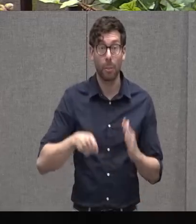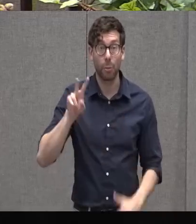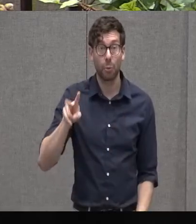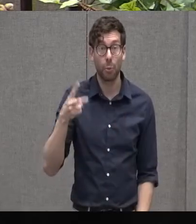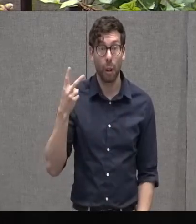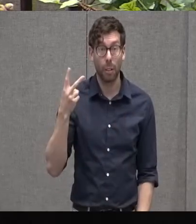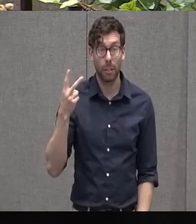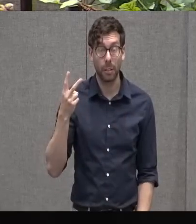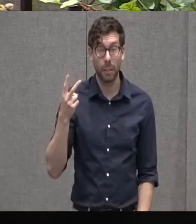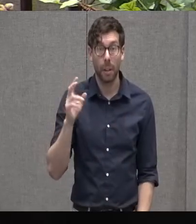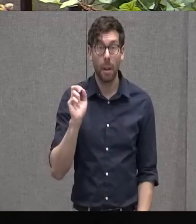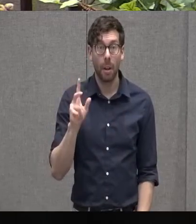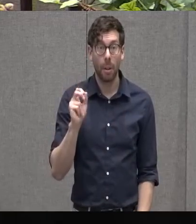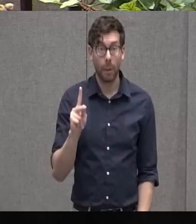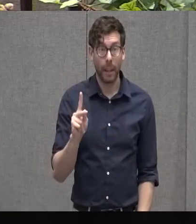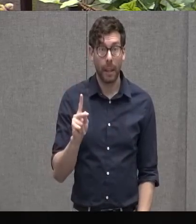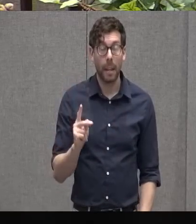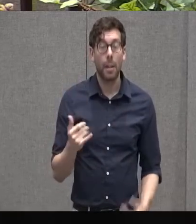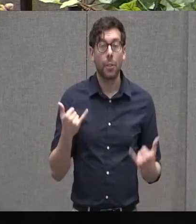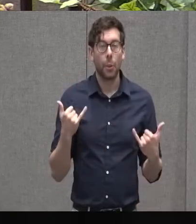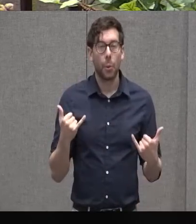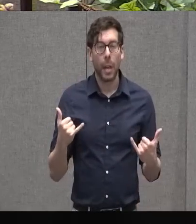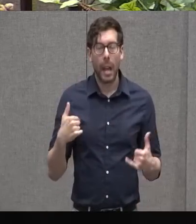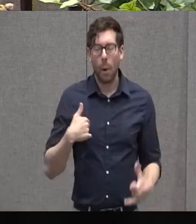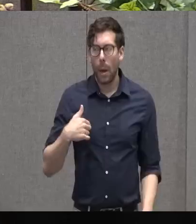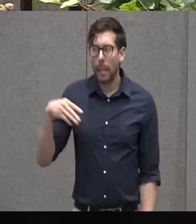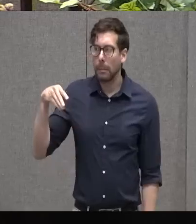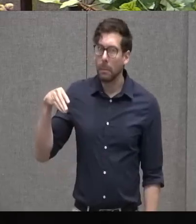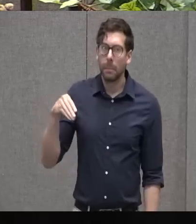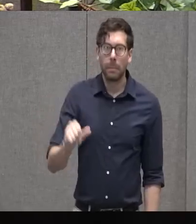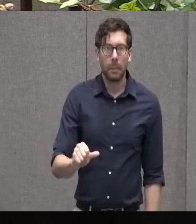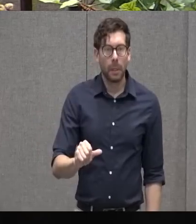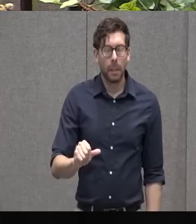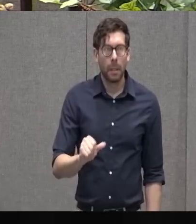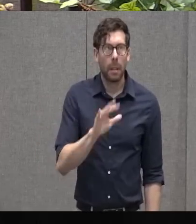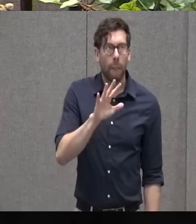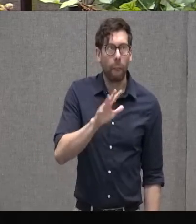Now I have spent $5 plus $3 plus $2.